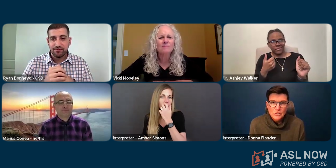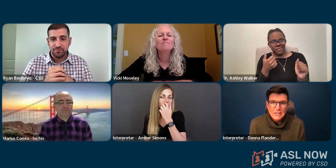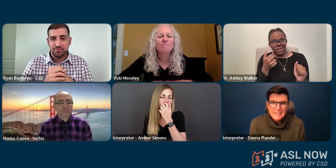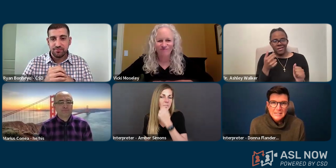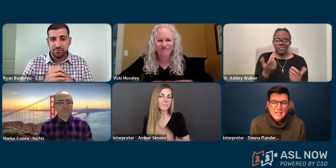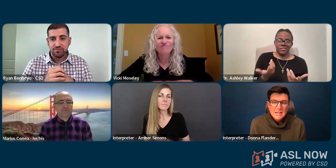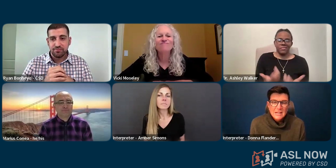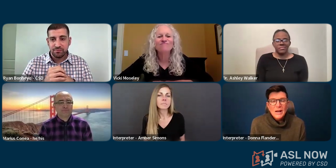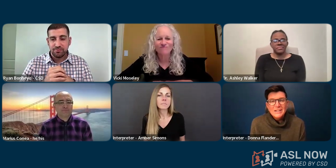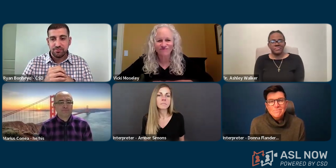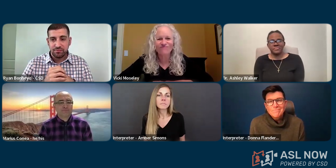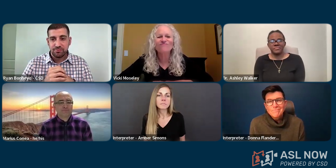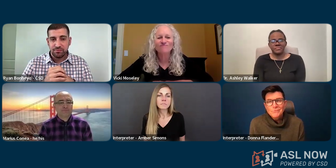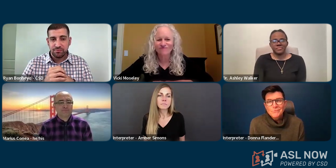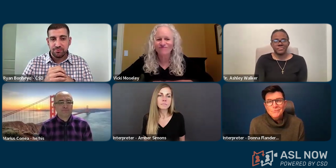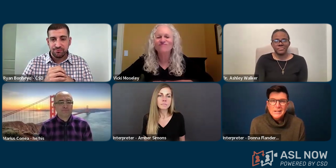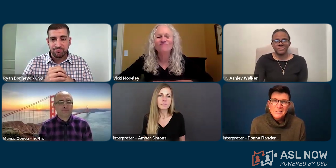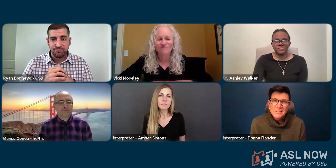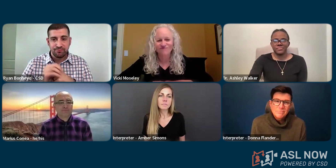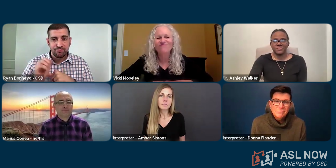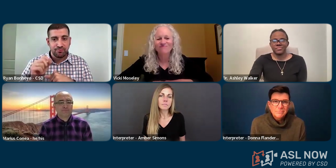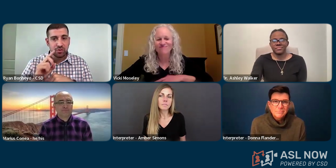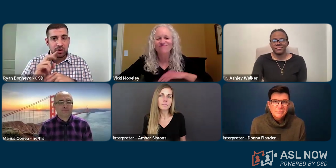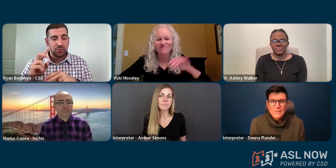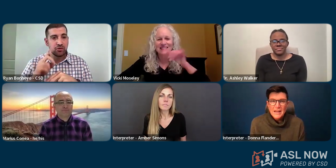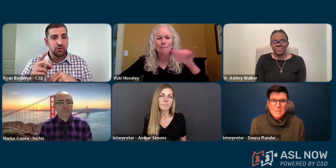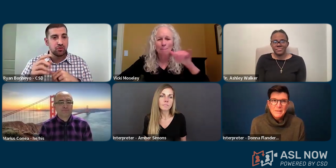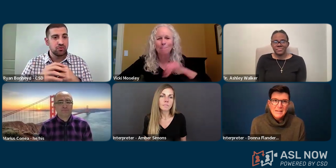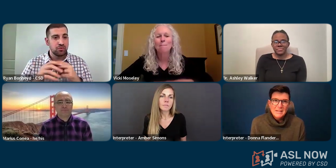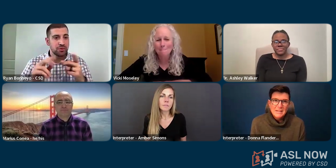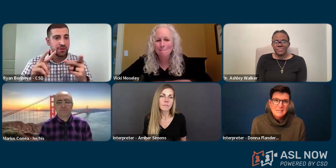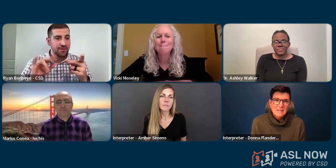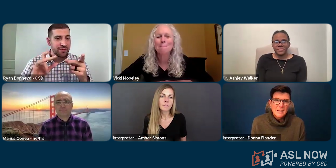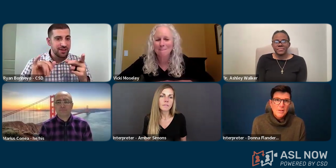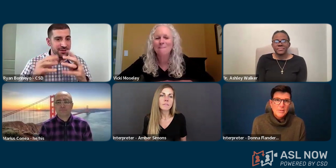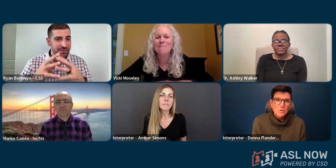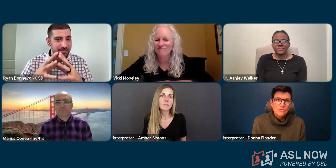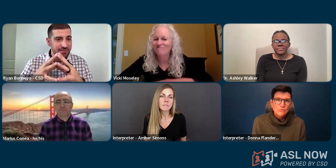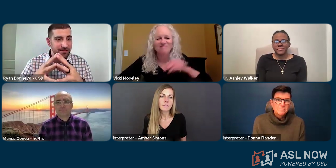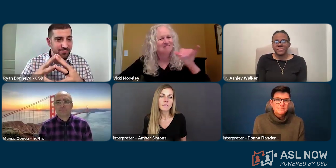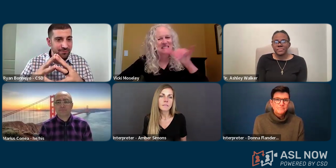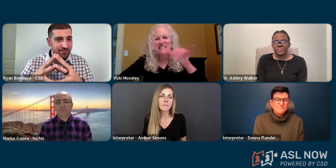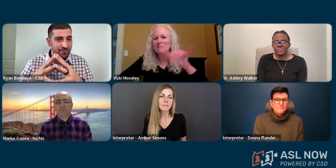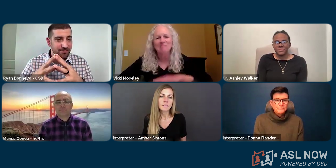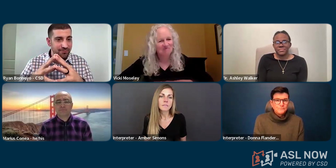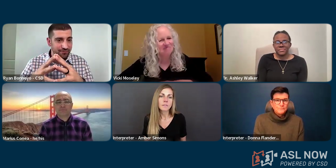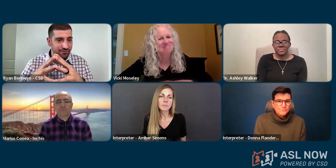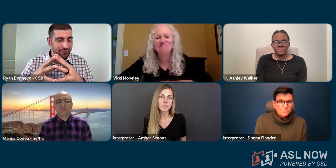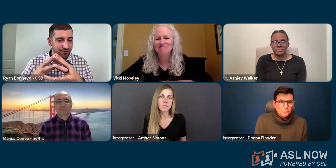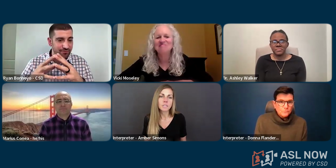So it'll freeze. So I try to avoid that because I'm on the move for sure.